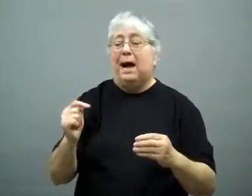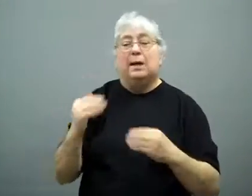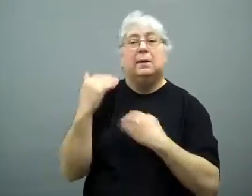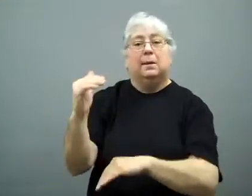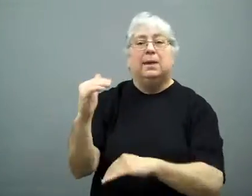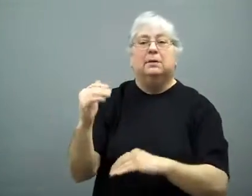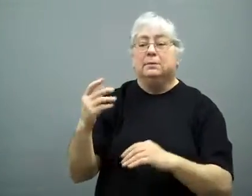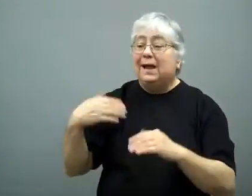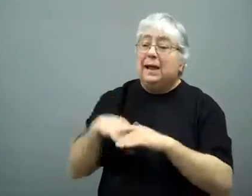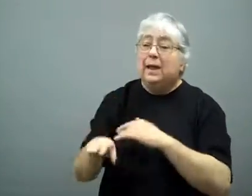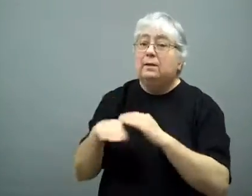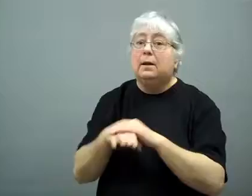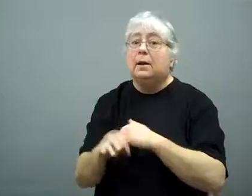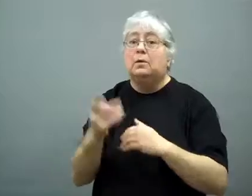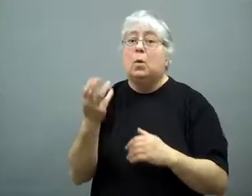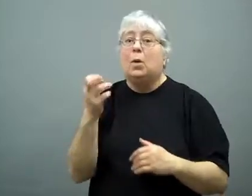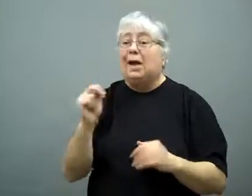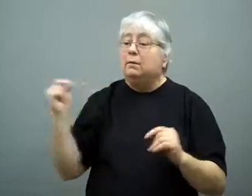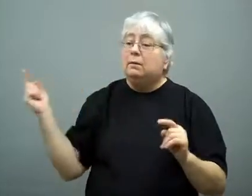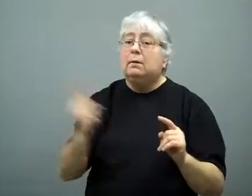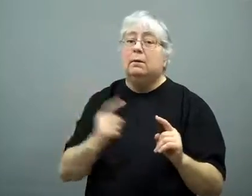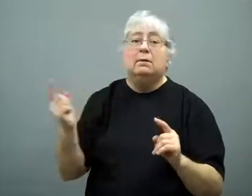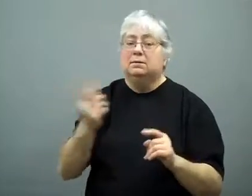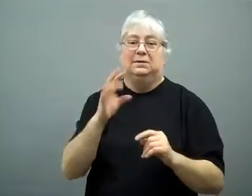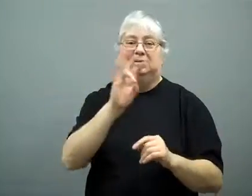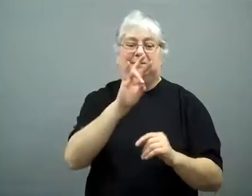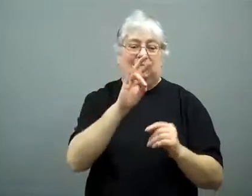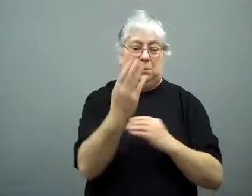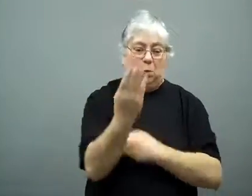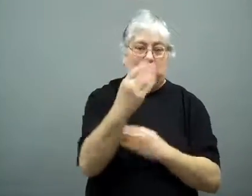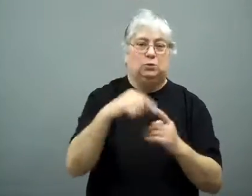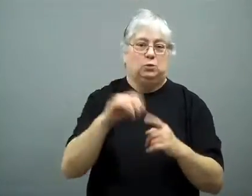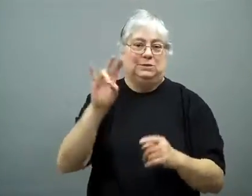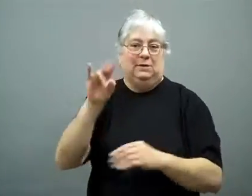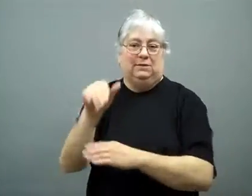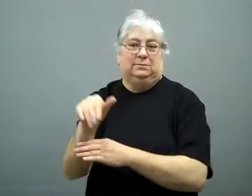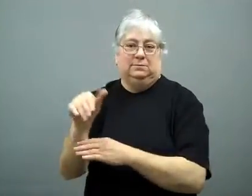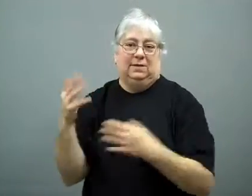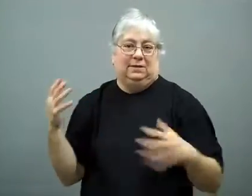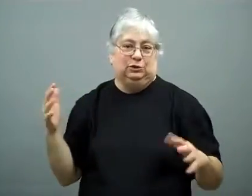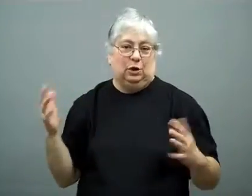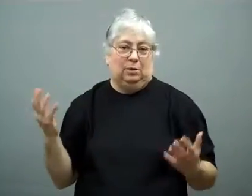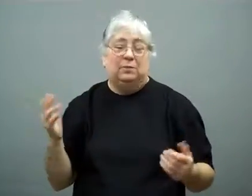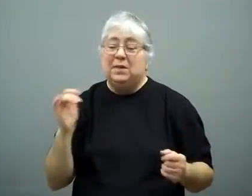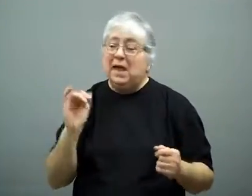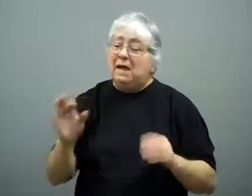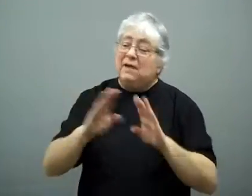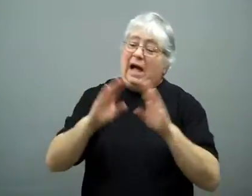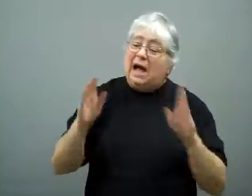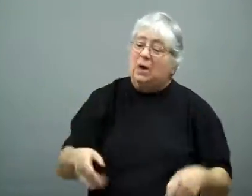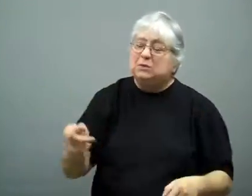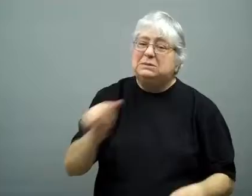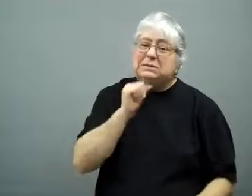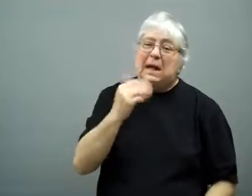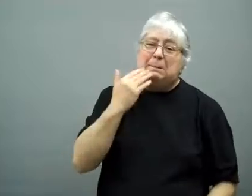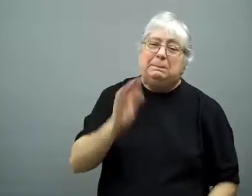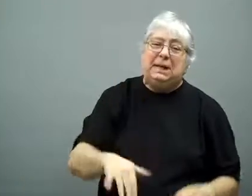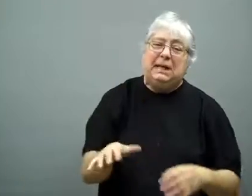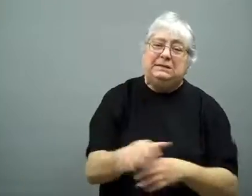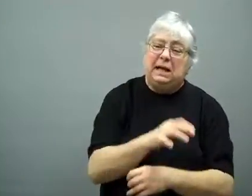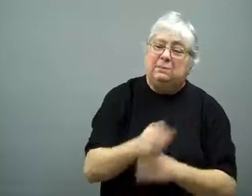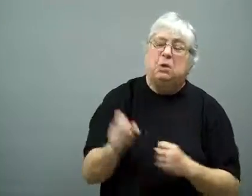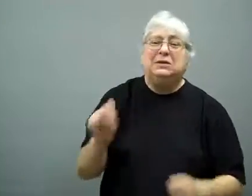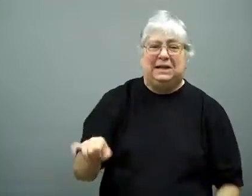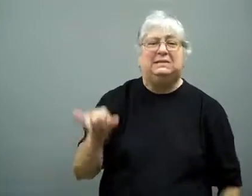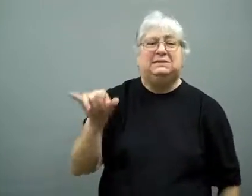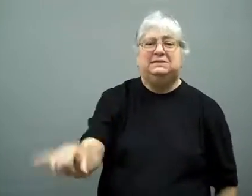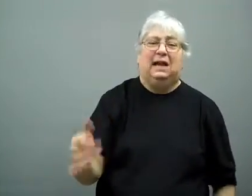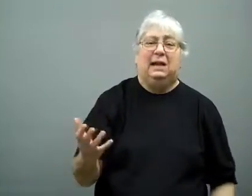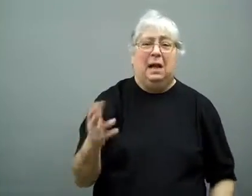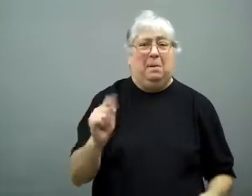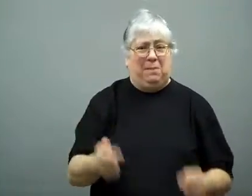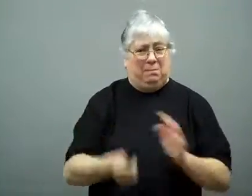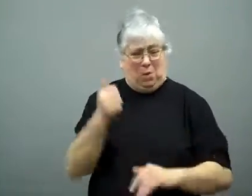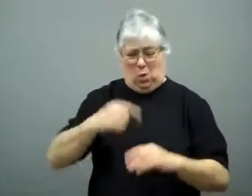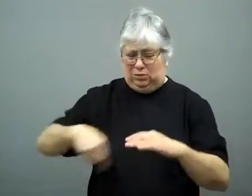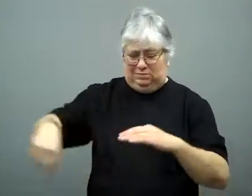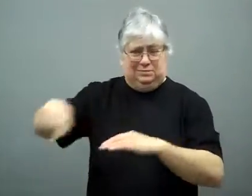A curfew allowed people to go in and out only from 7 am to 7 pm.